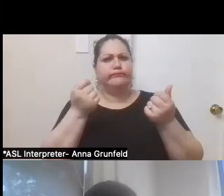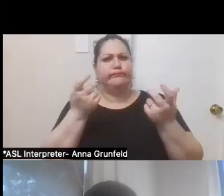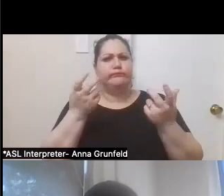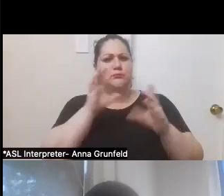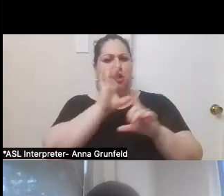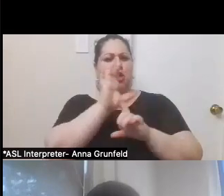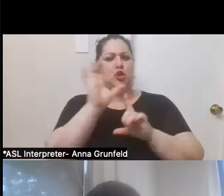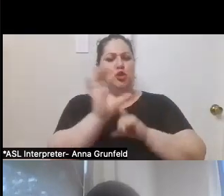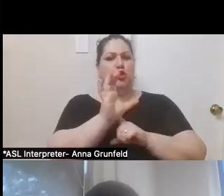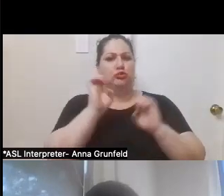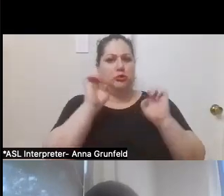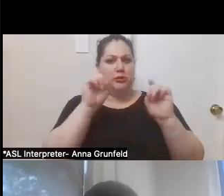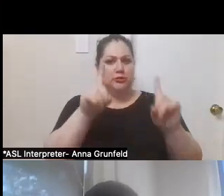And, and.